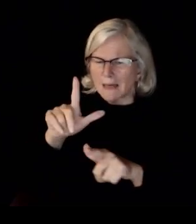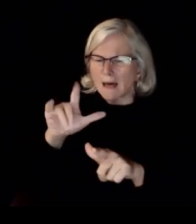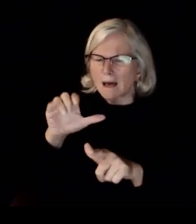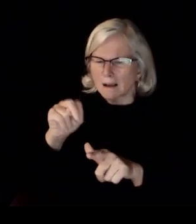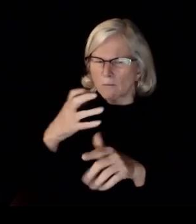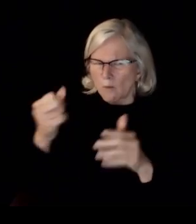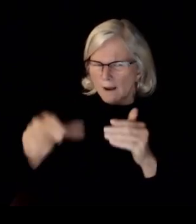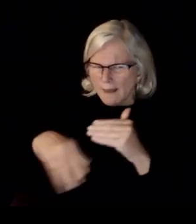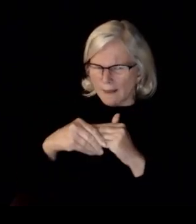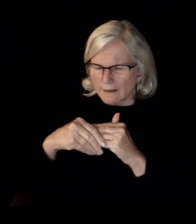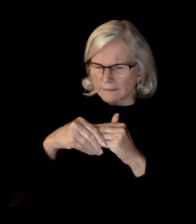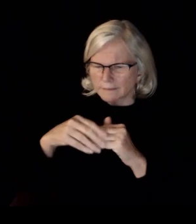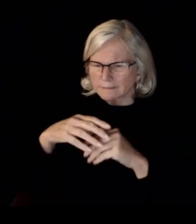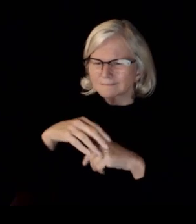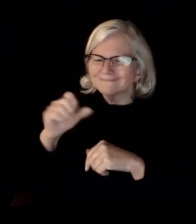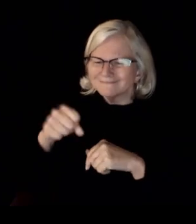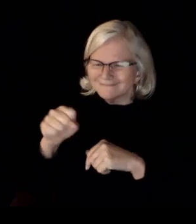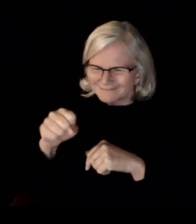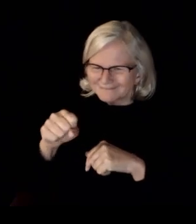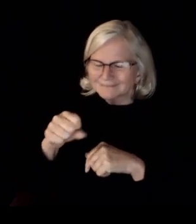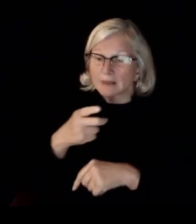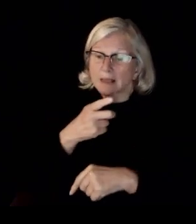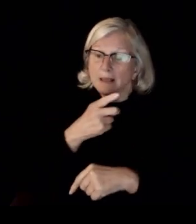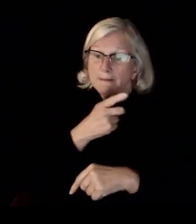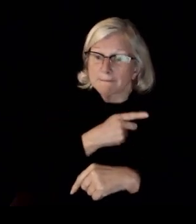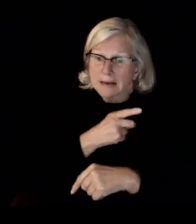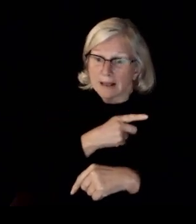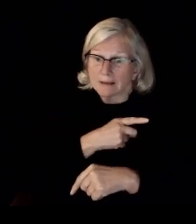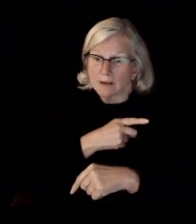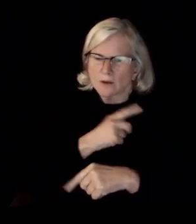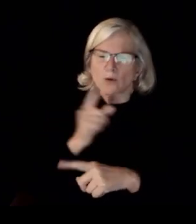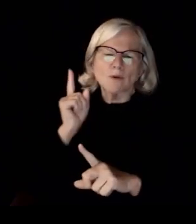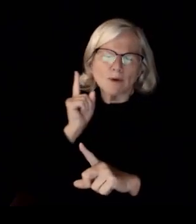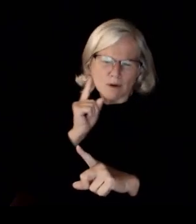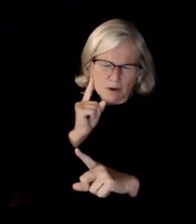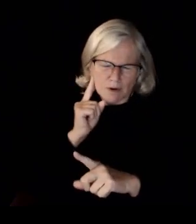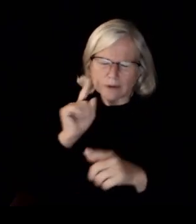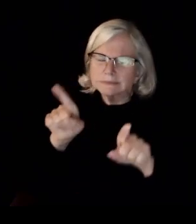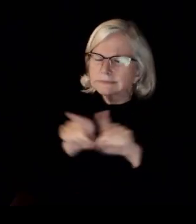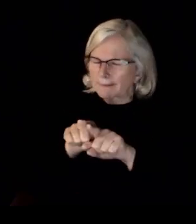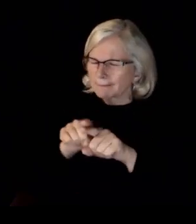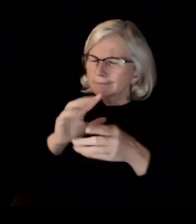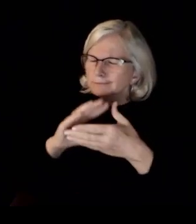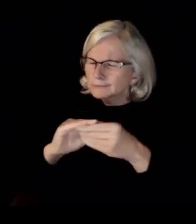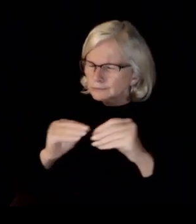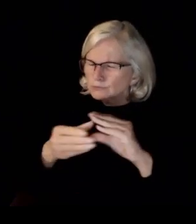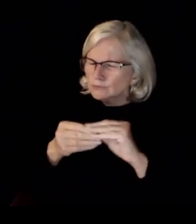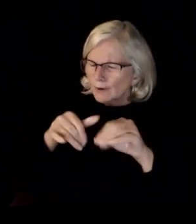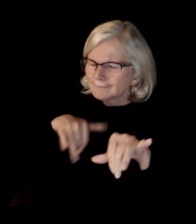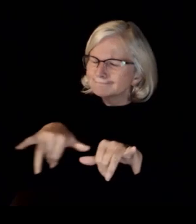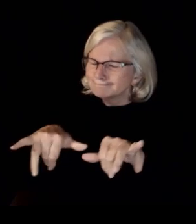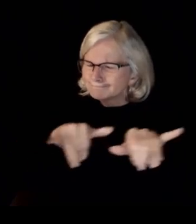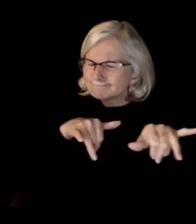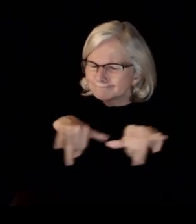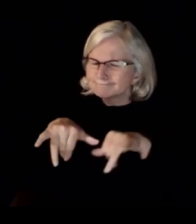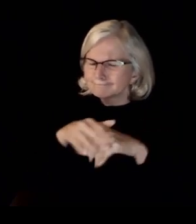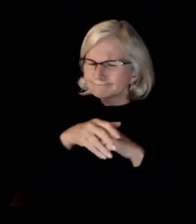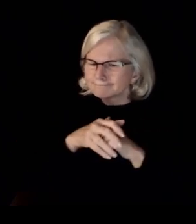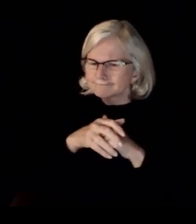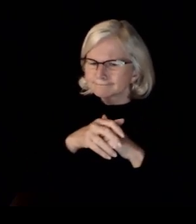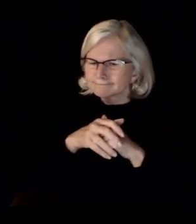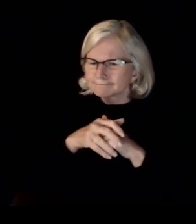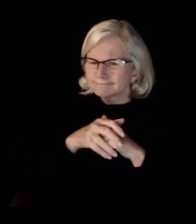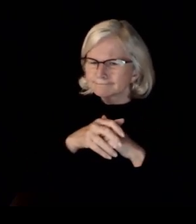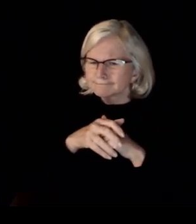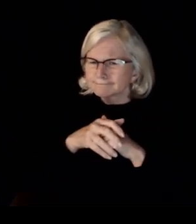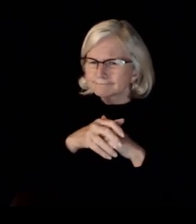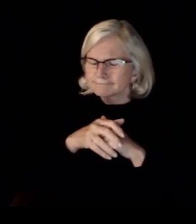as you had but in our conversations. That was not the ultimate focus we looked at you